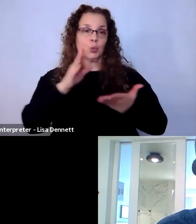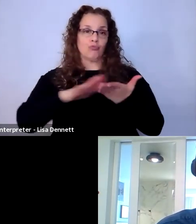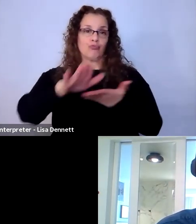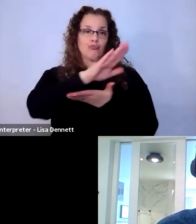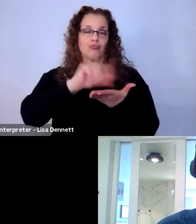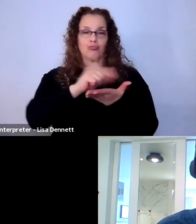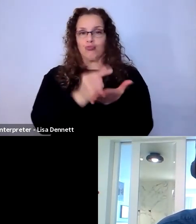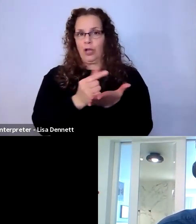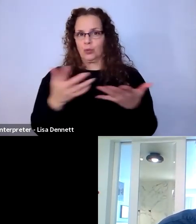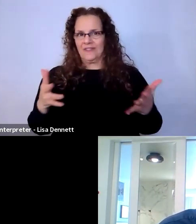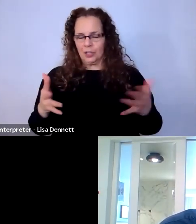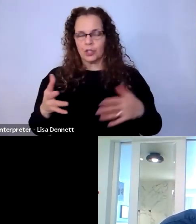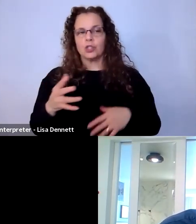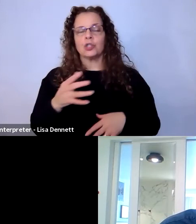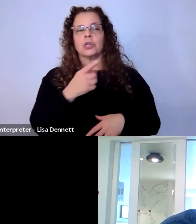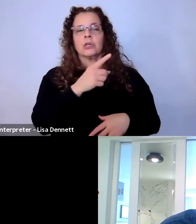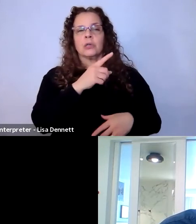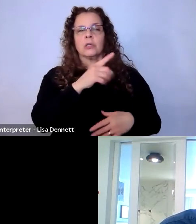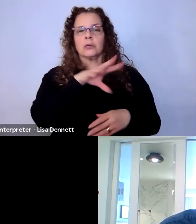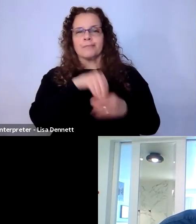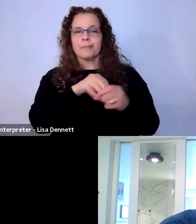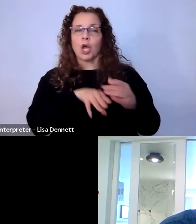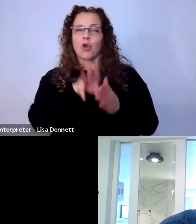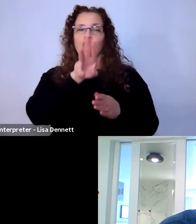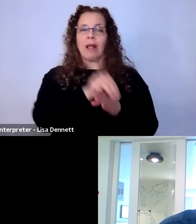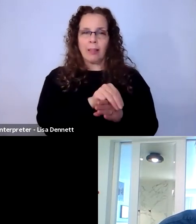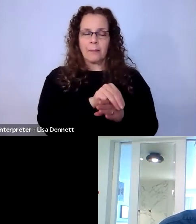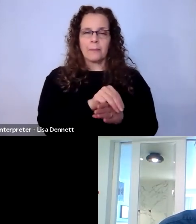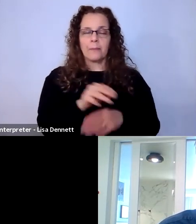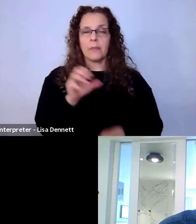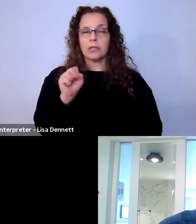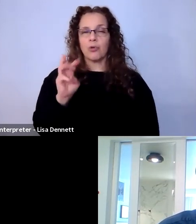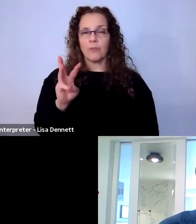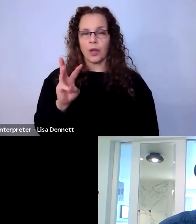incorporated into the curriculum of software engineering jemison, who is